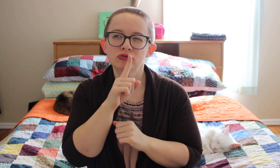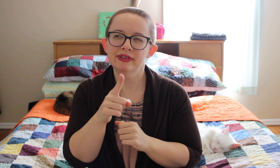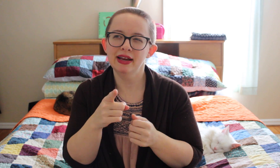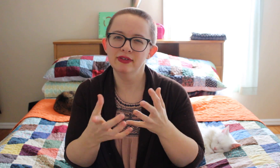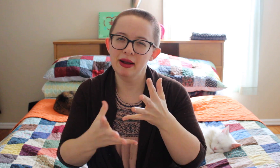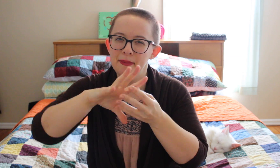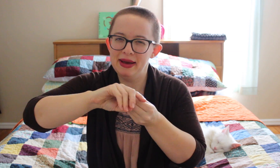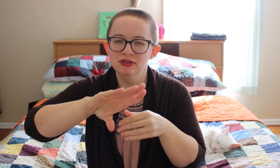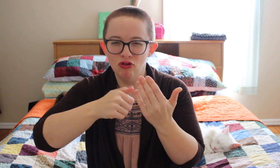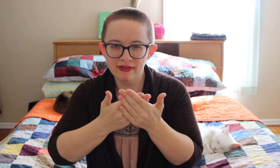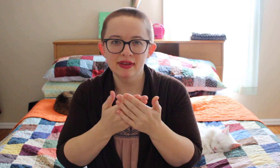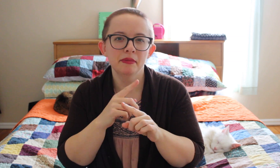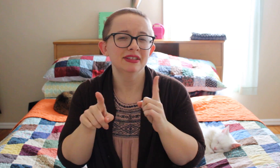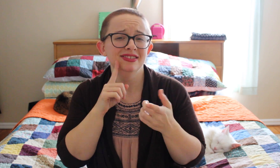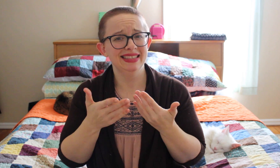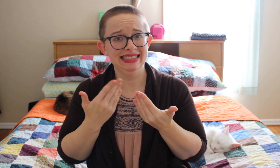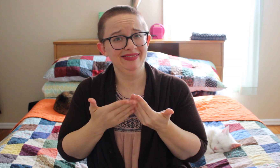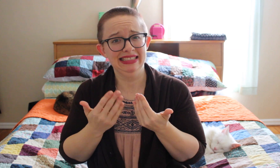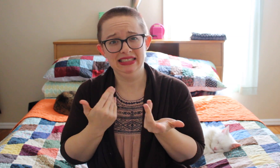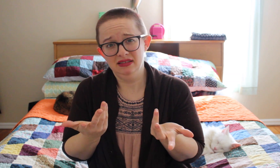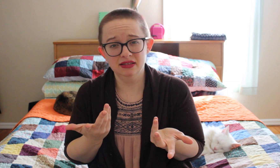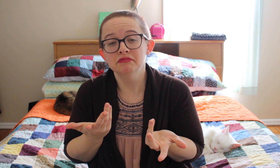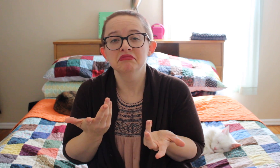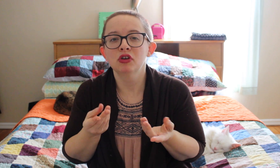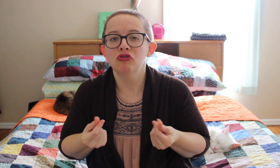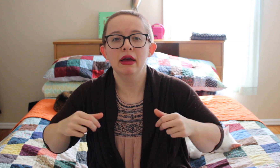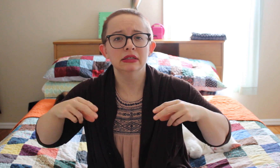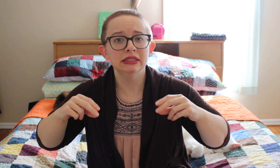I'm not really sure if it's combination of all of them, but it's just convenience.